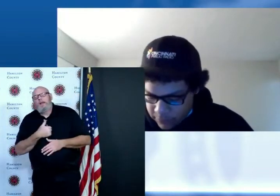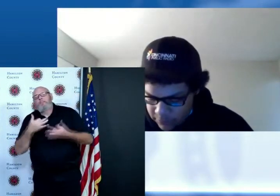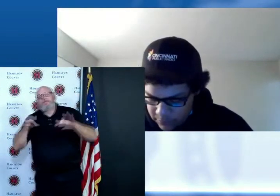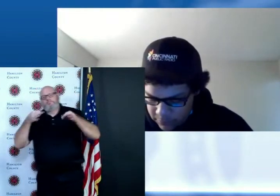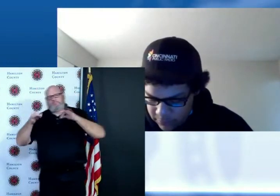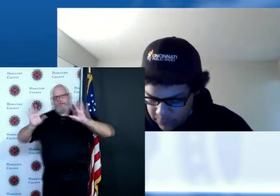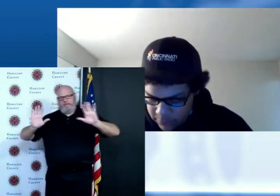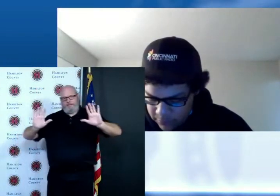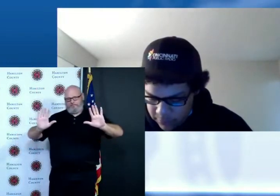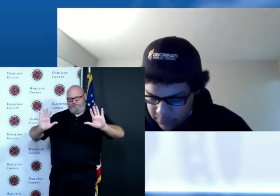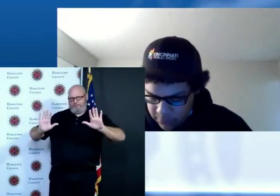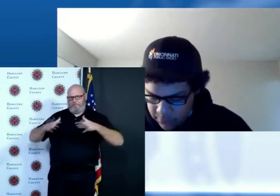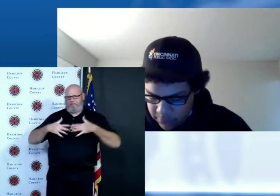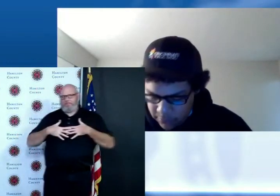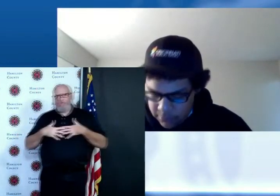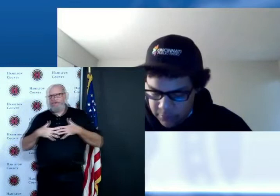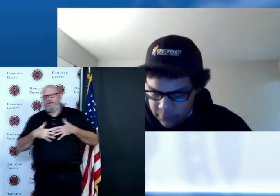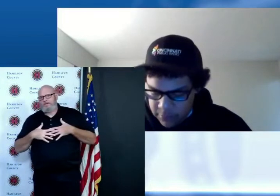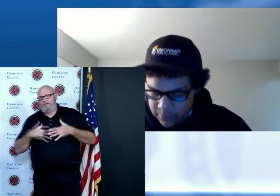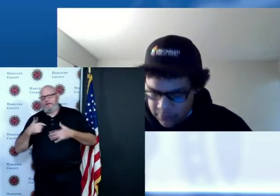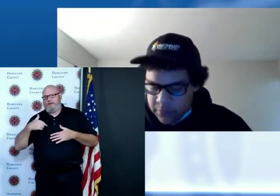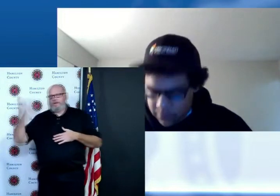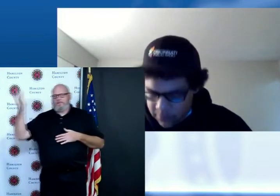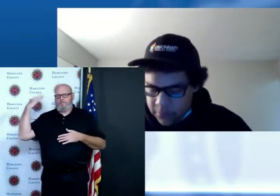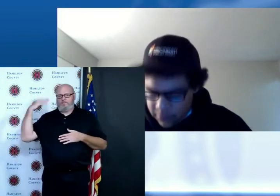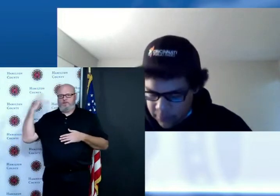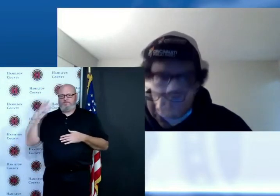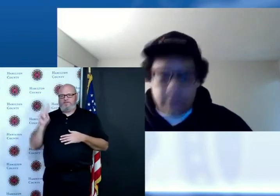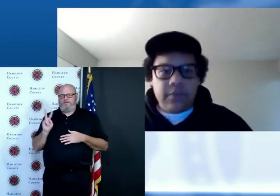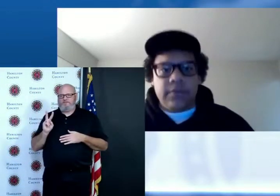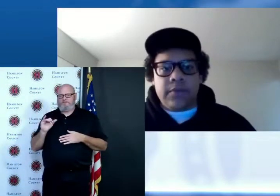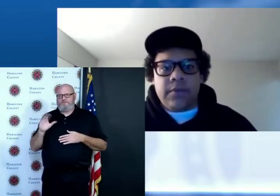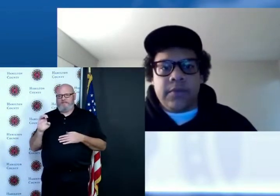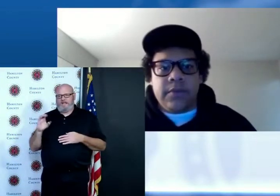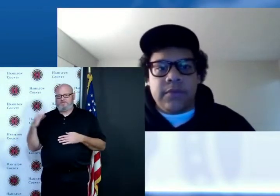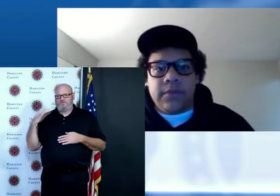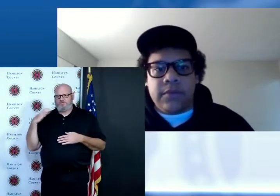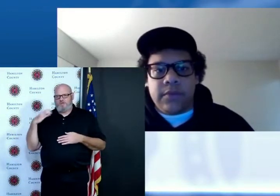being on City Council as a Vice Chair of Finance and then being on the Finance Committee